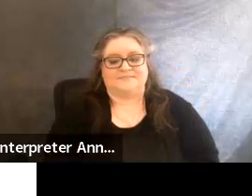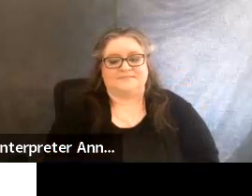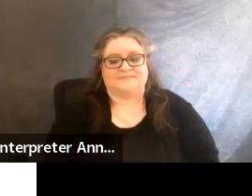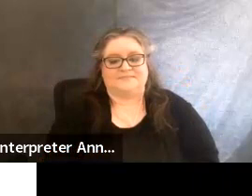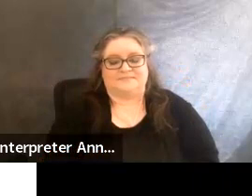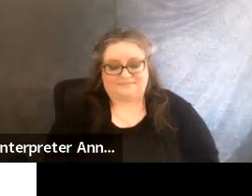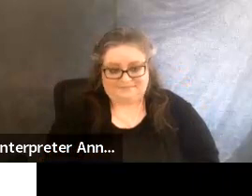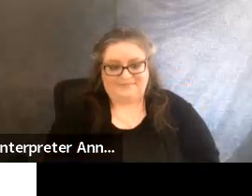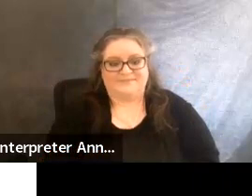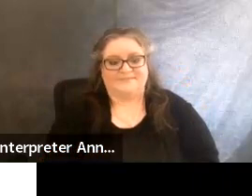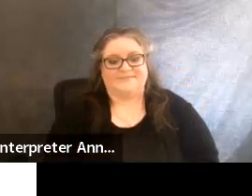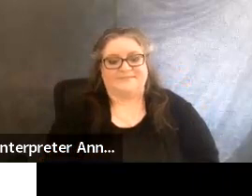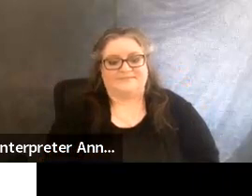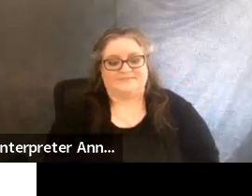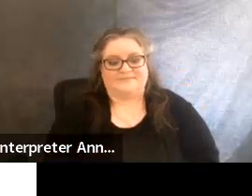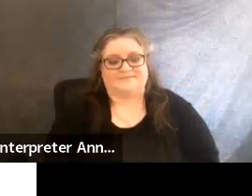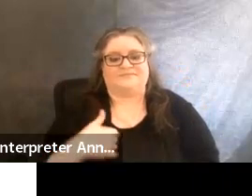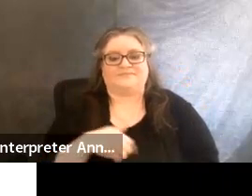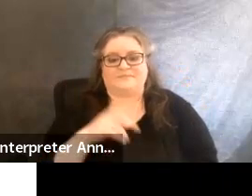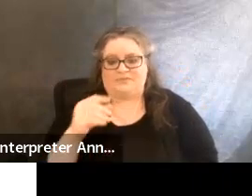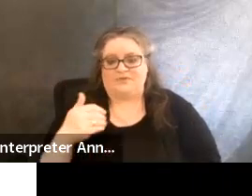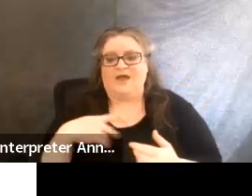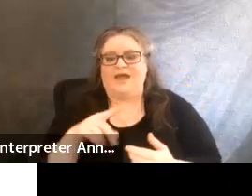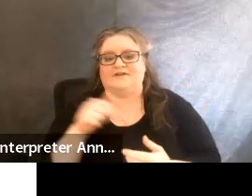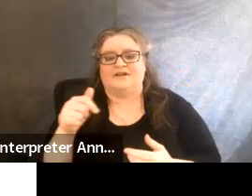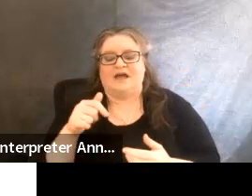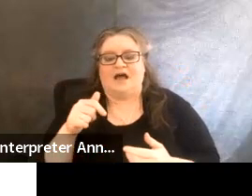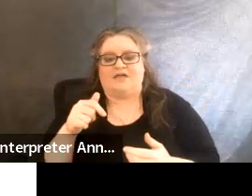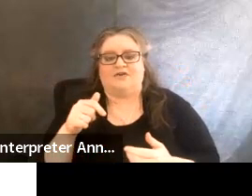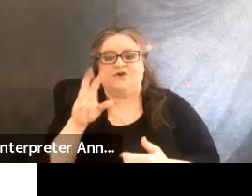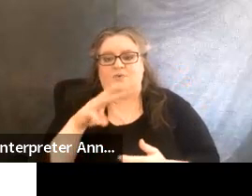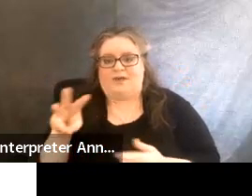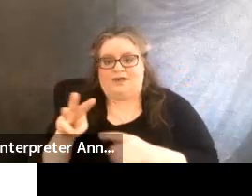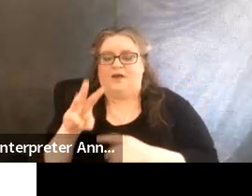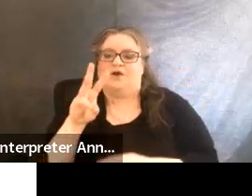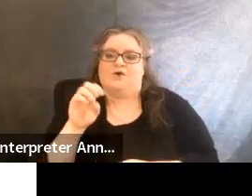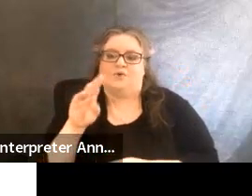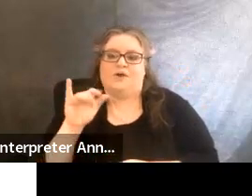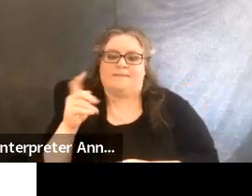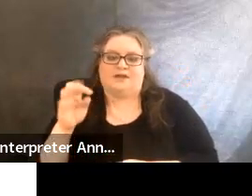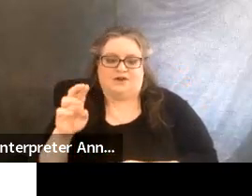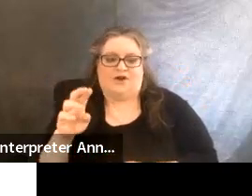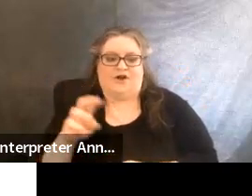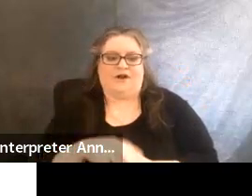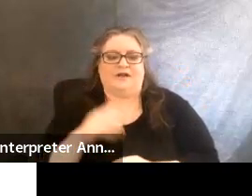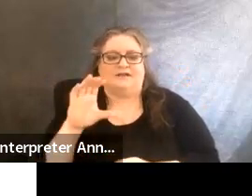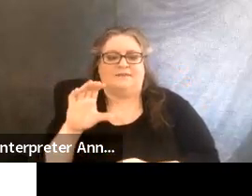Alright. So, we do have another upcoming webinar, "WCAG 2.2. What's New?"